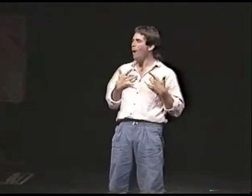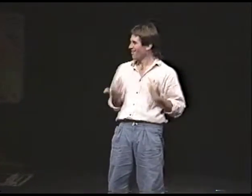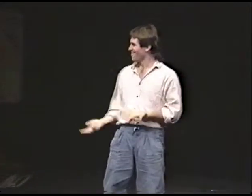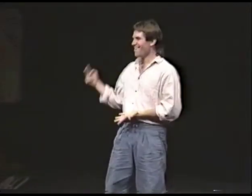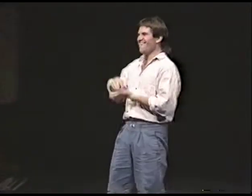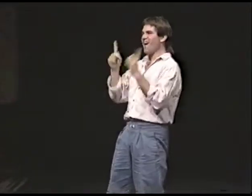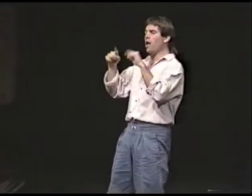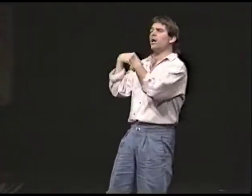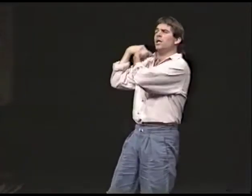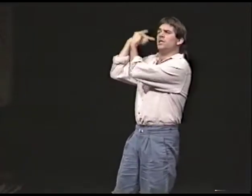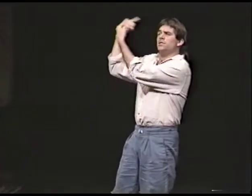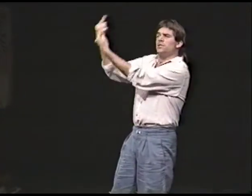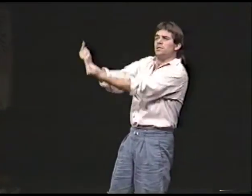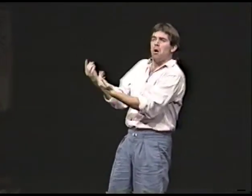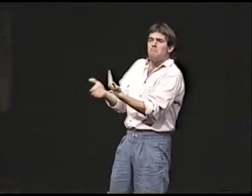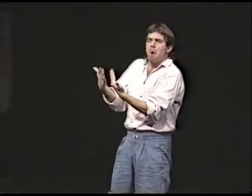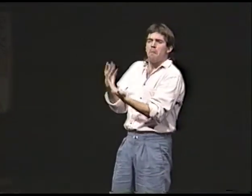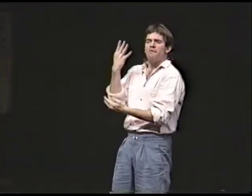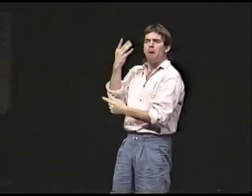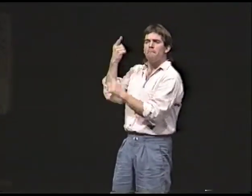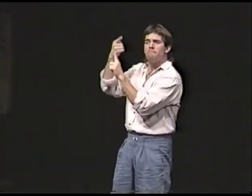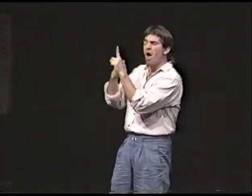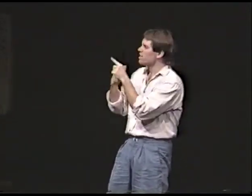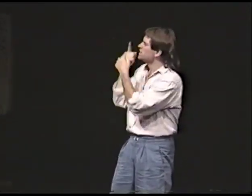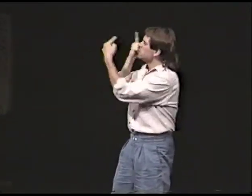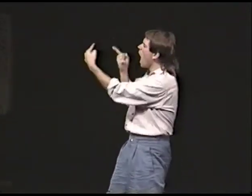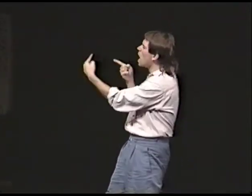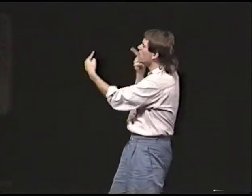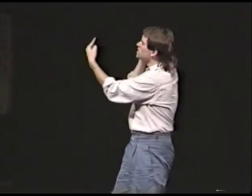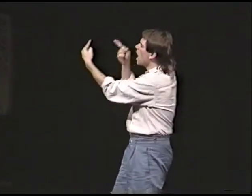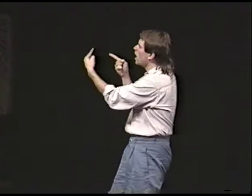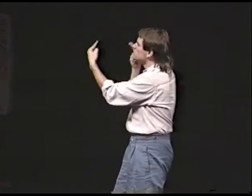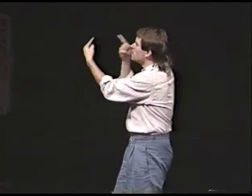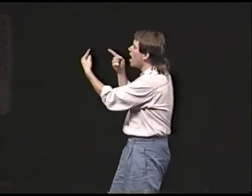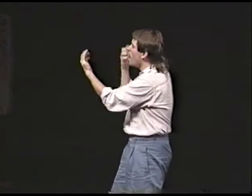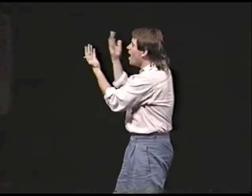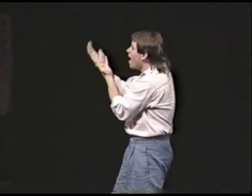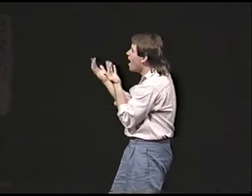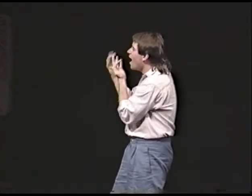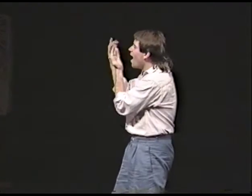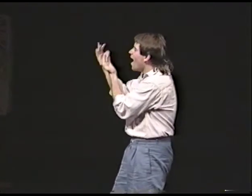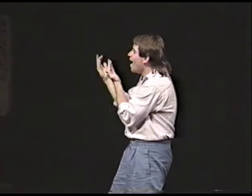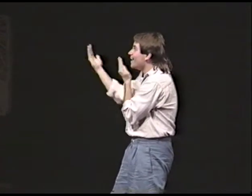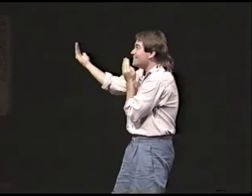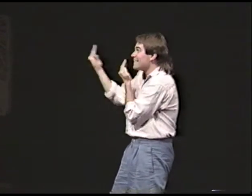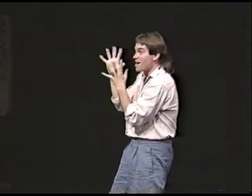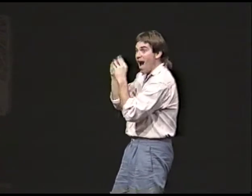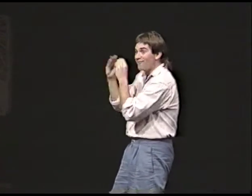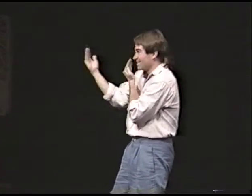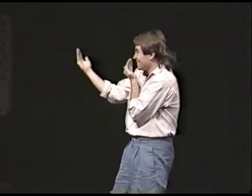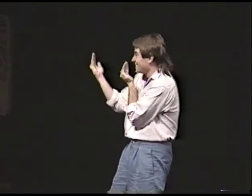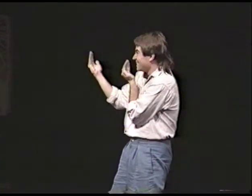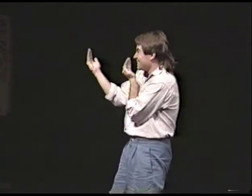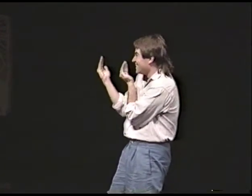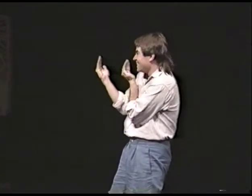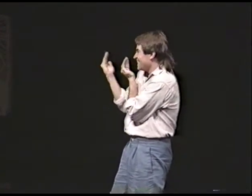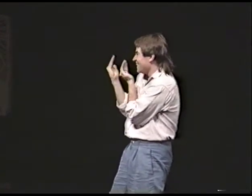Wow, it's exciting to be here. It's been almost four months, struggling and struggling and getting closer to the goal.